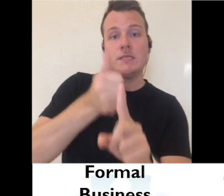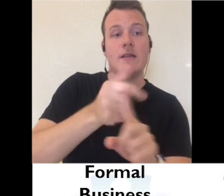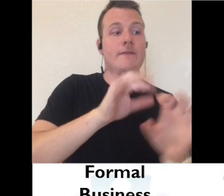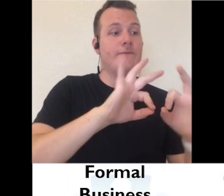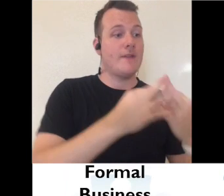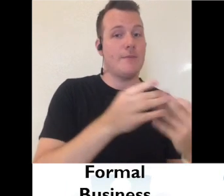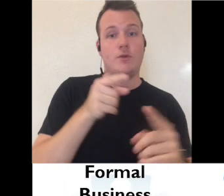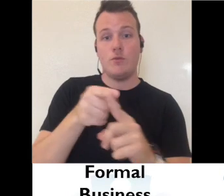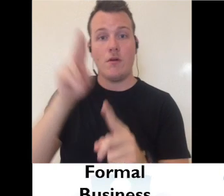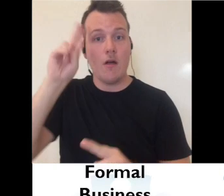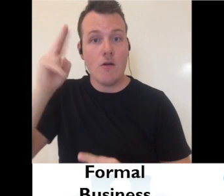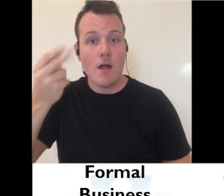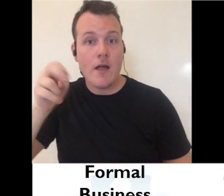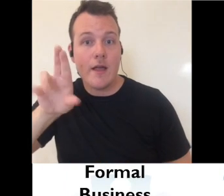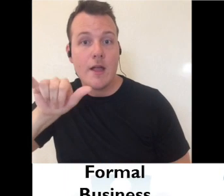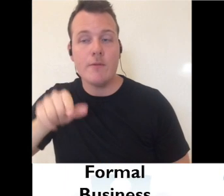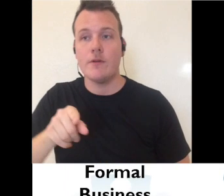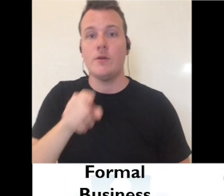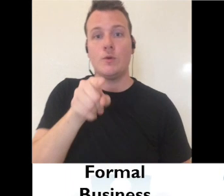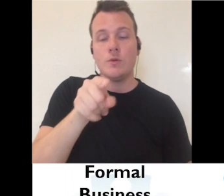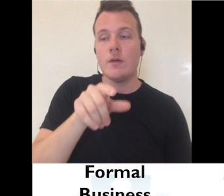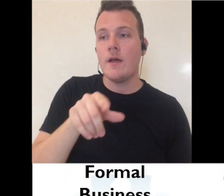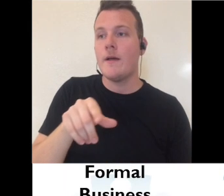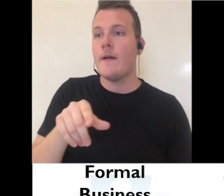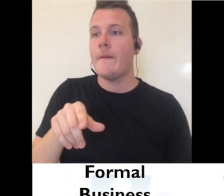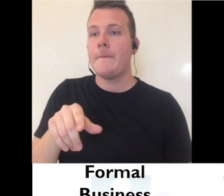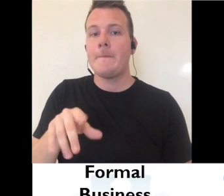know a little about those contributions, and if there are no